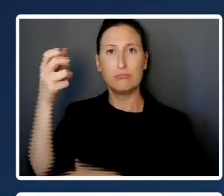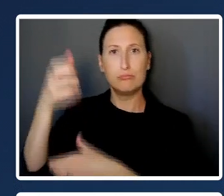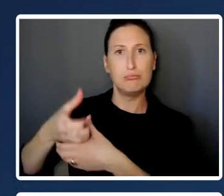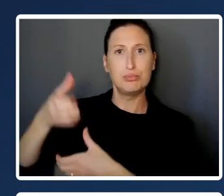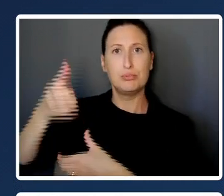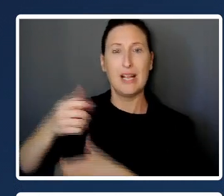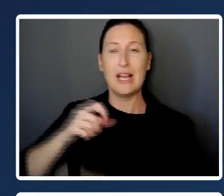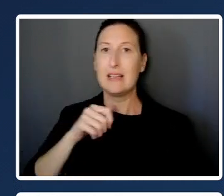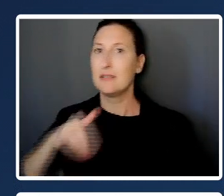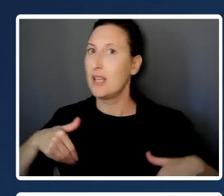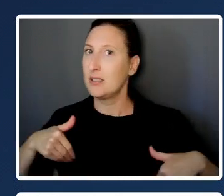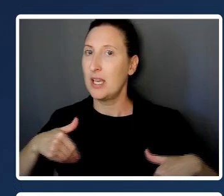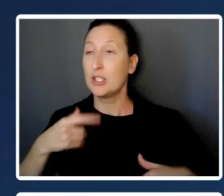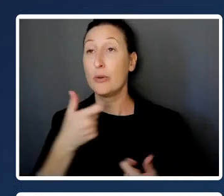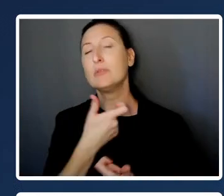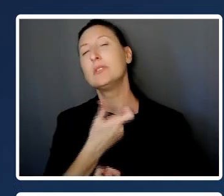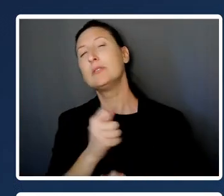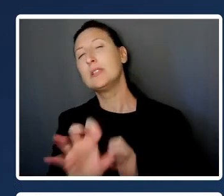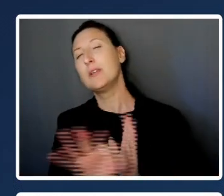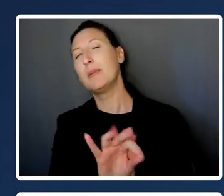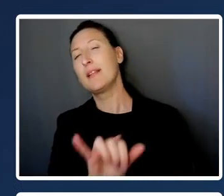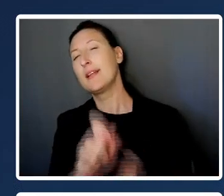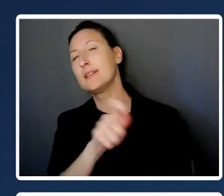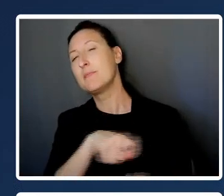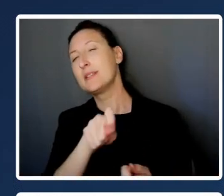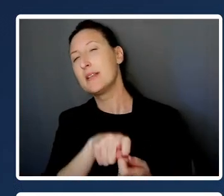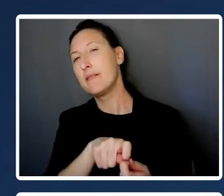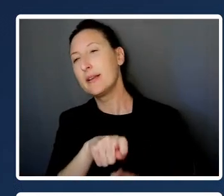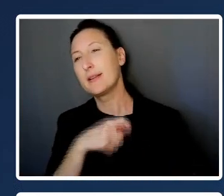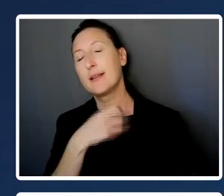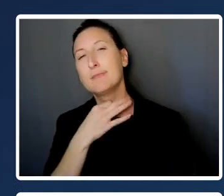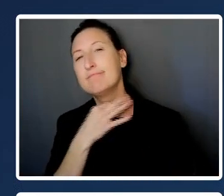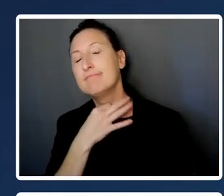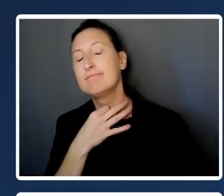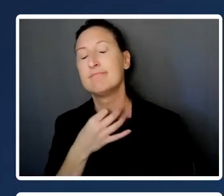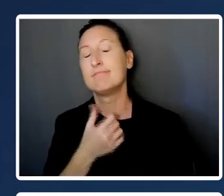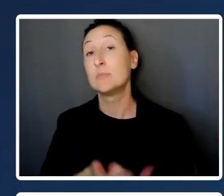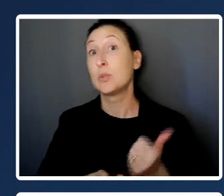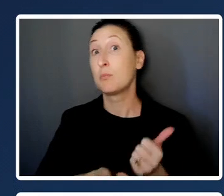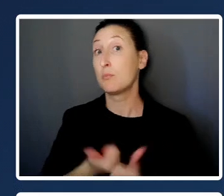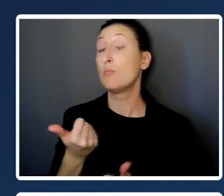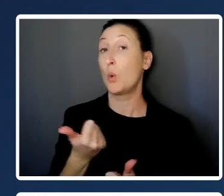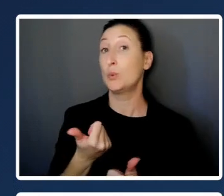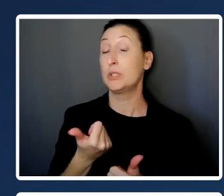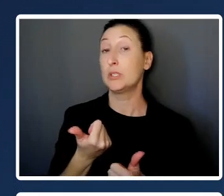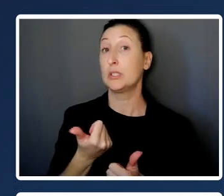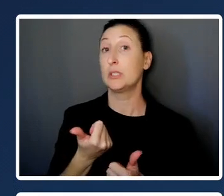specifically. And many -- most really of the major memorials and monuments on the National